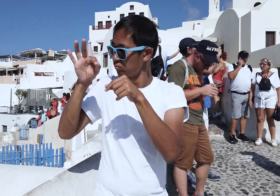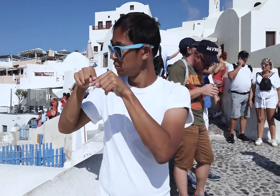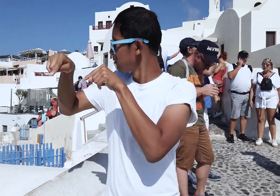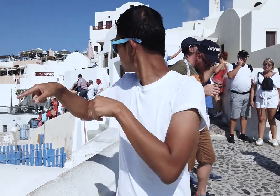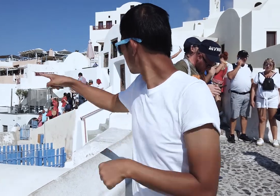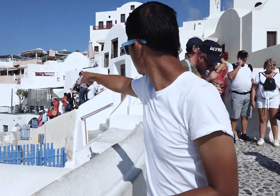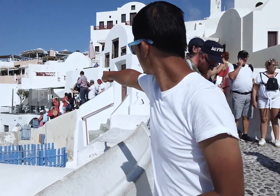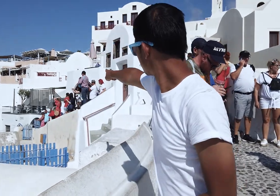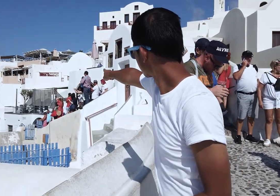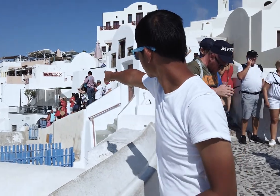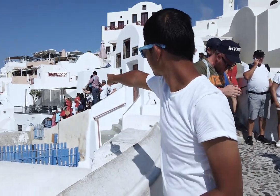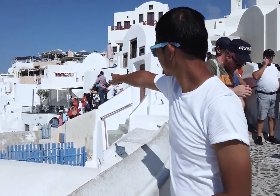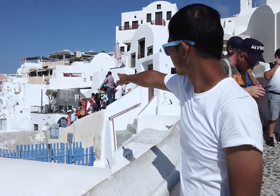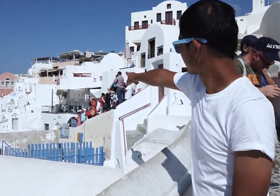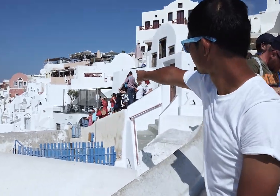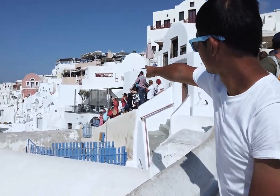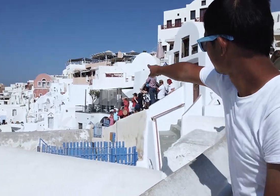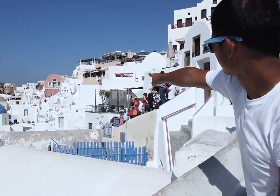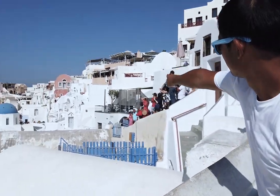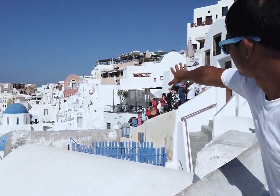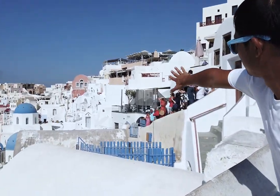I don't know which one but that spot you can book.